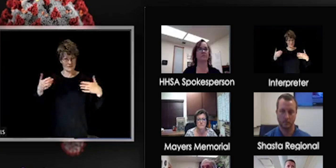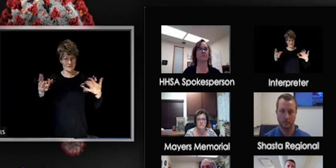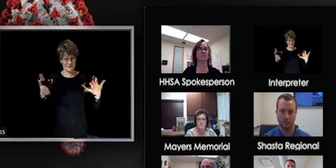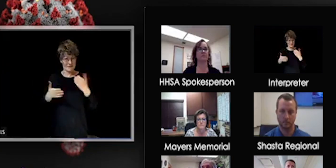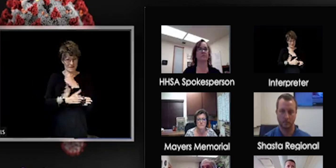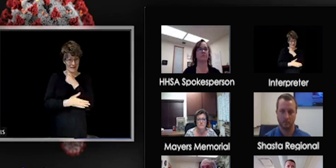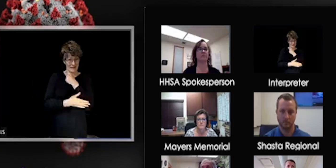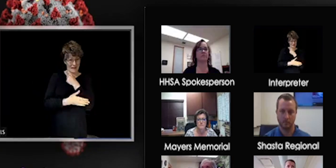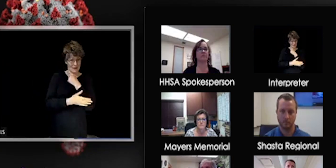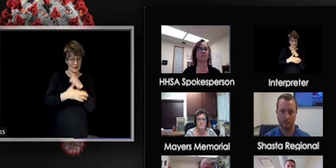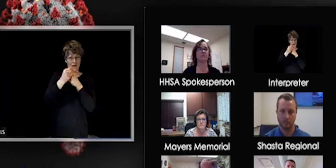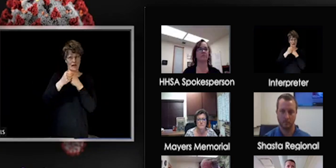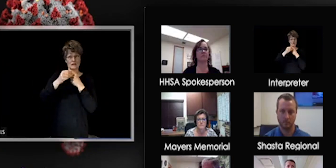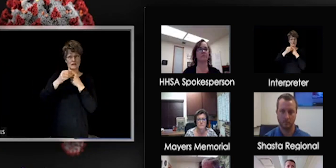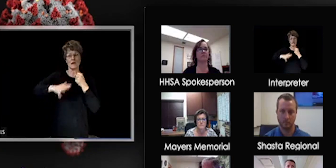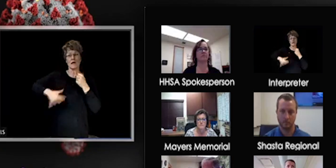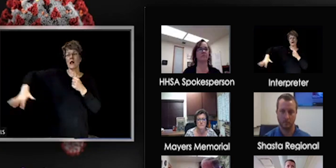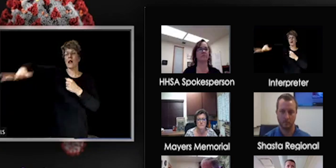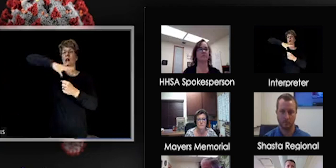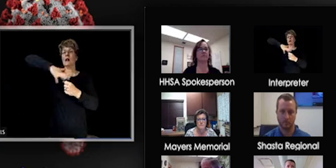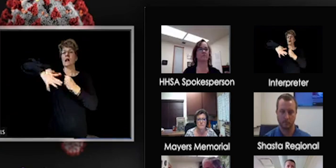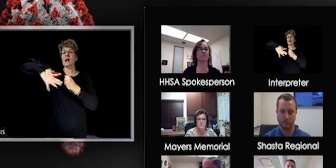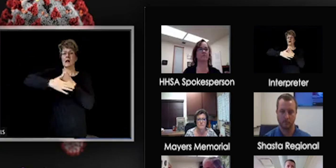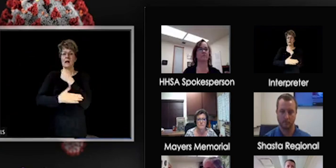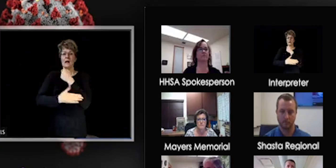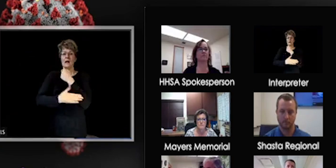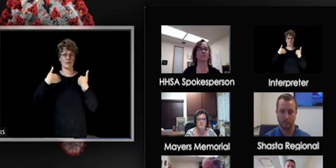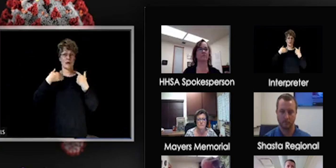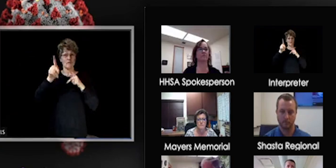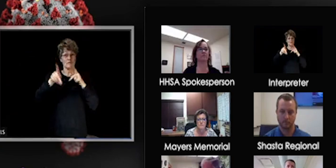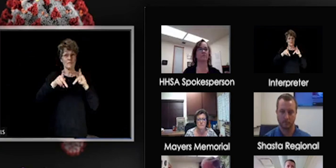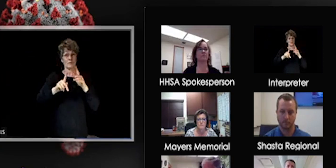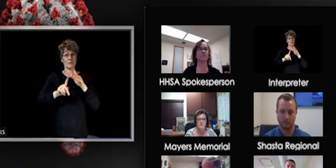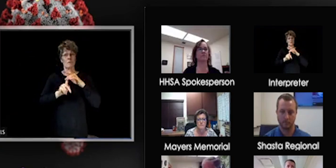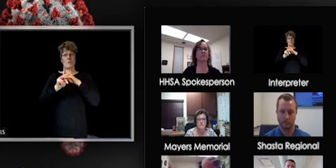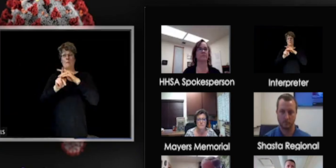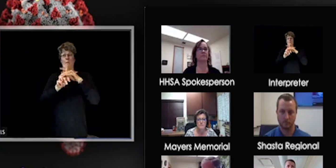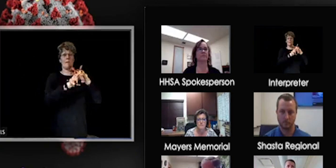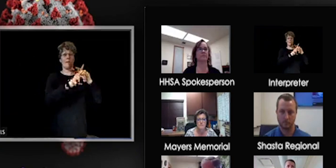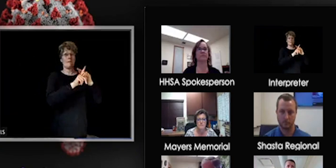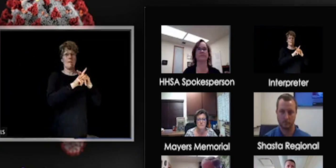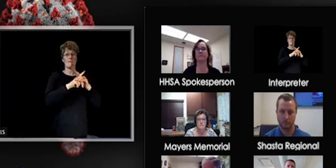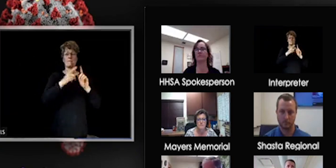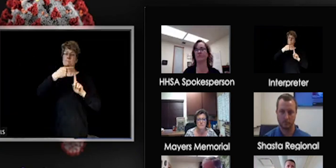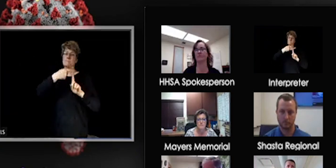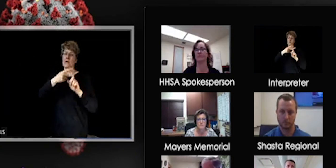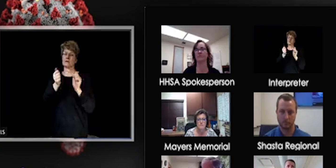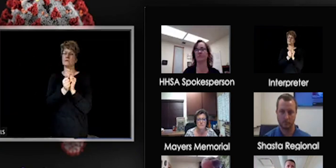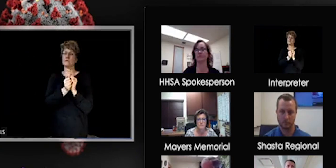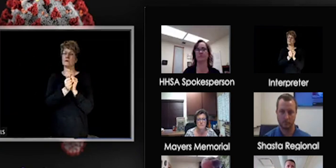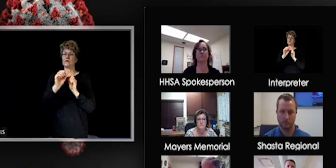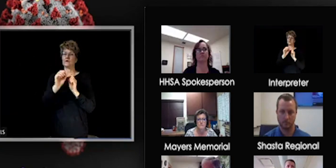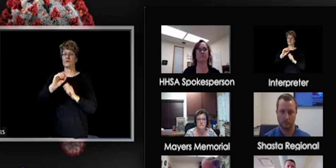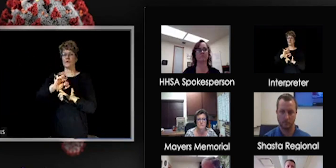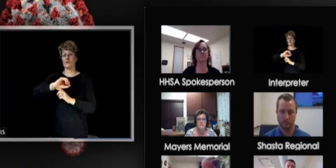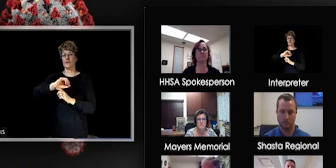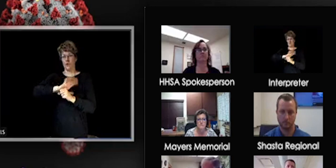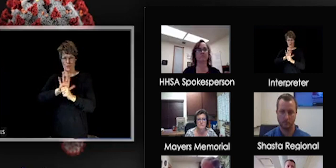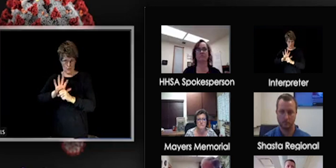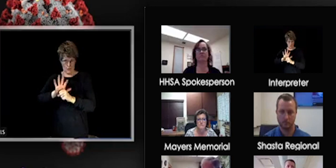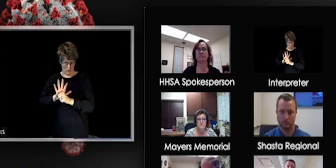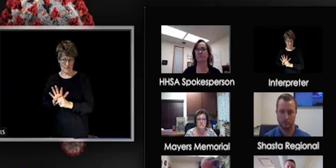as well. So, the strategy is to open these low risk stage two businesses and other sectors